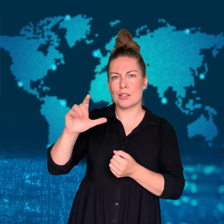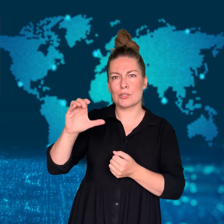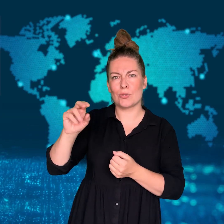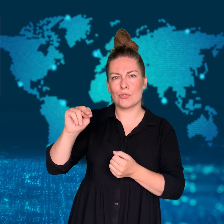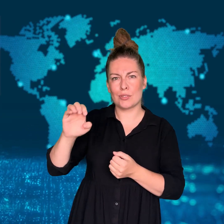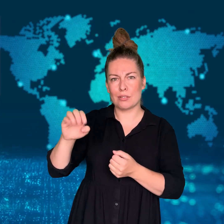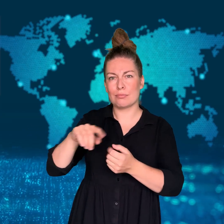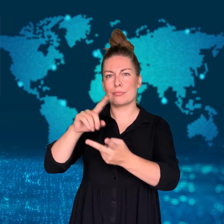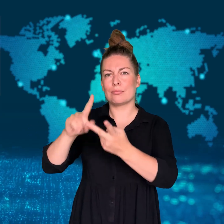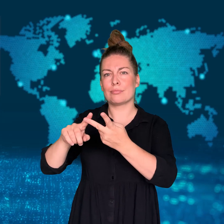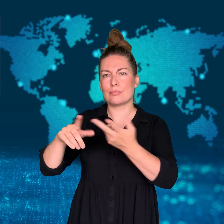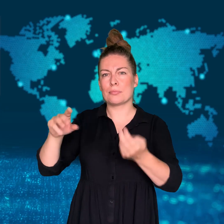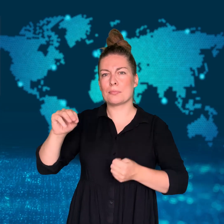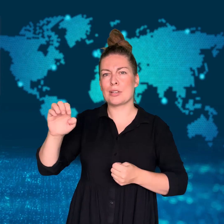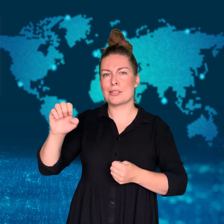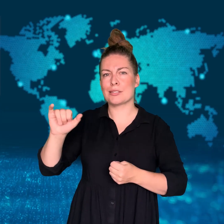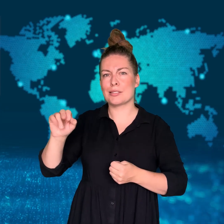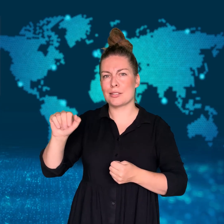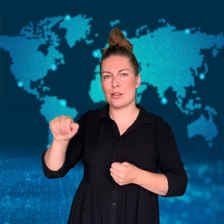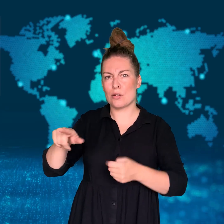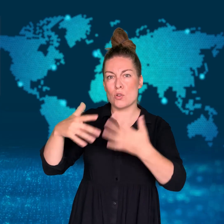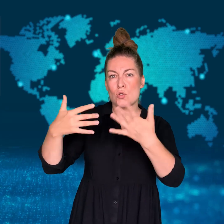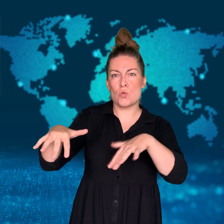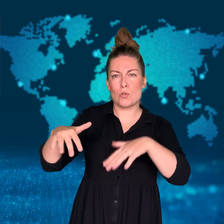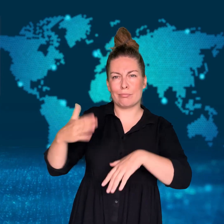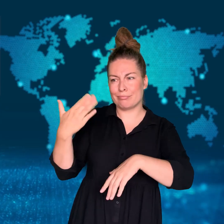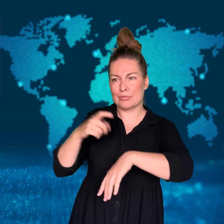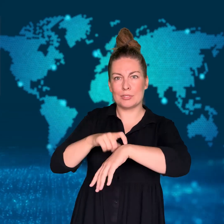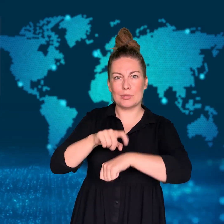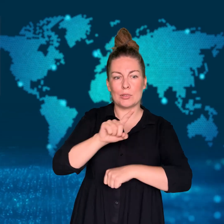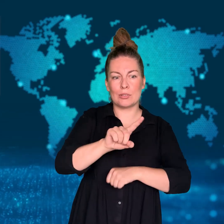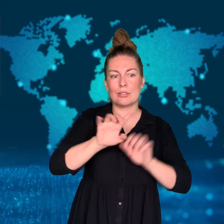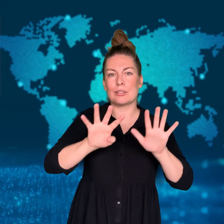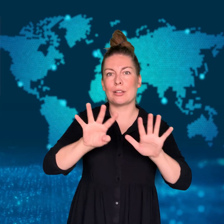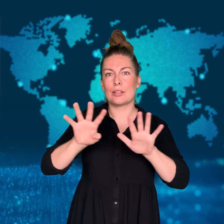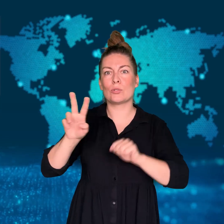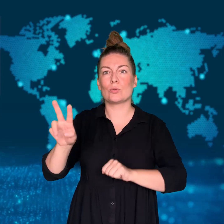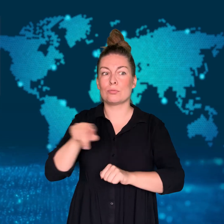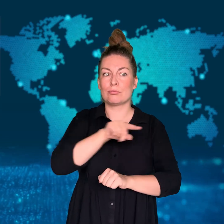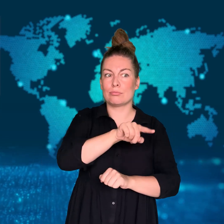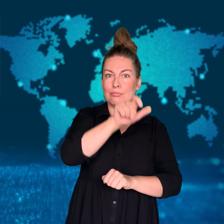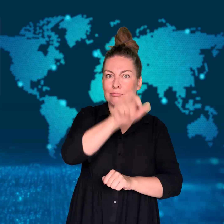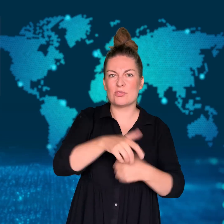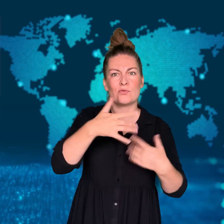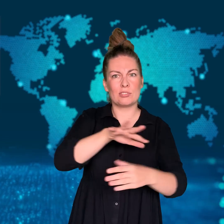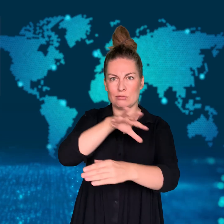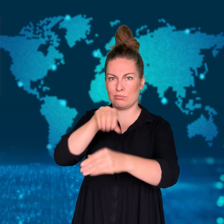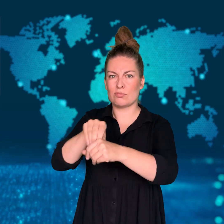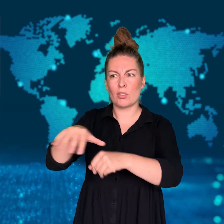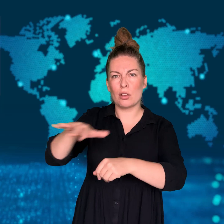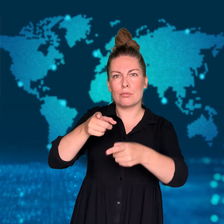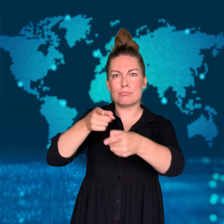and Paolo Borsellino Messina, in 1992.